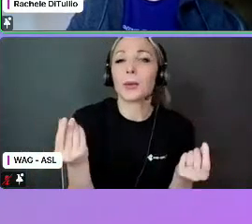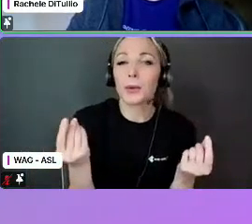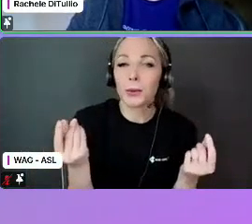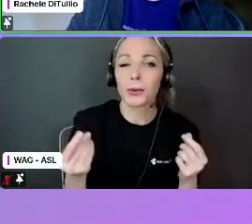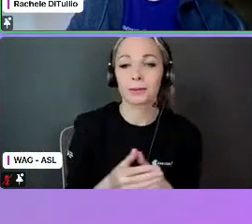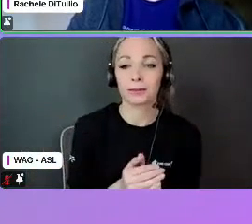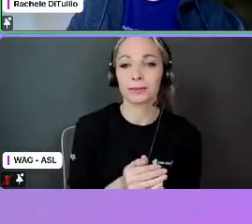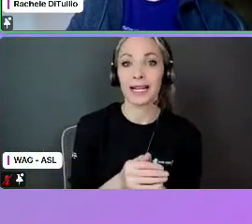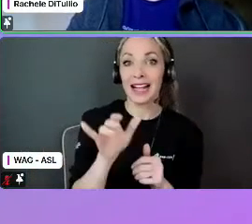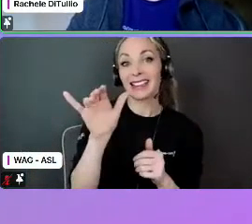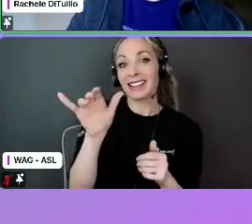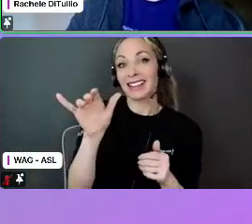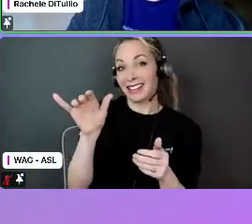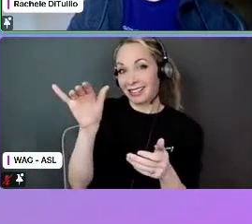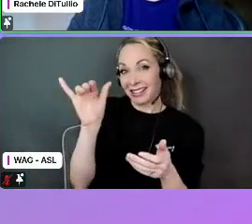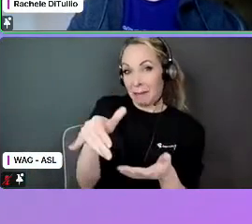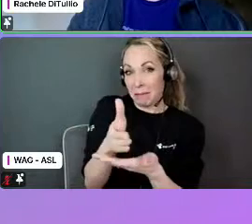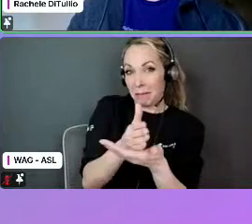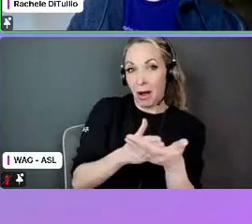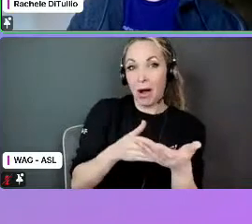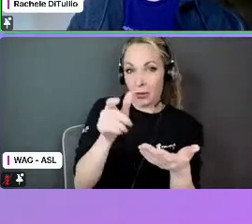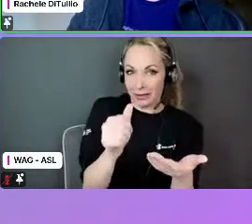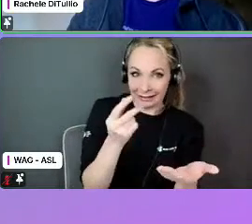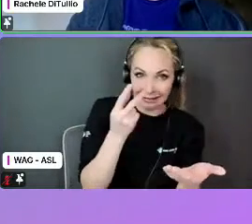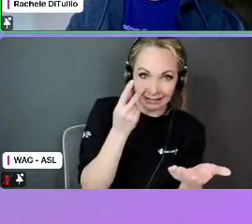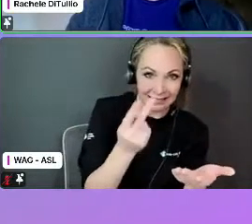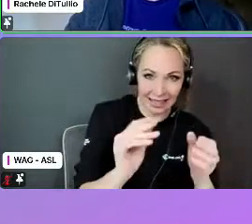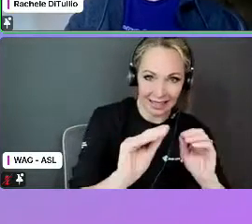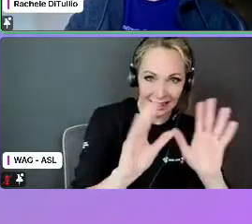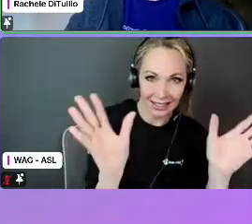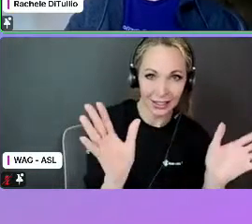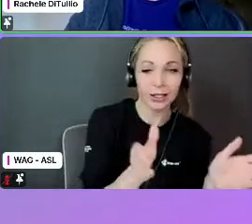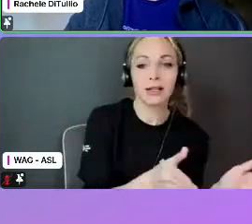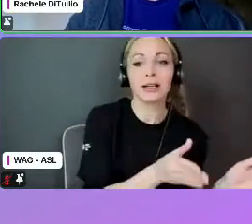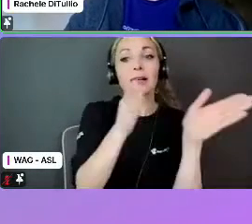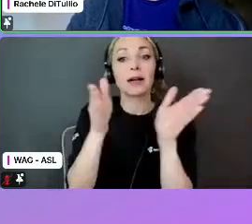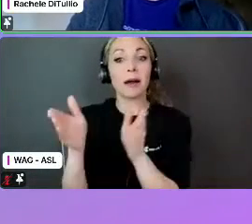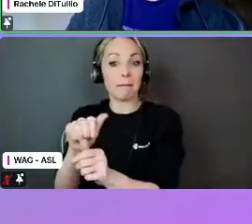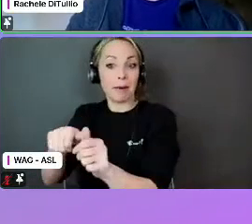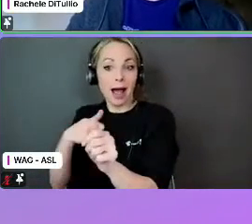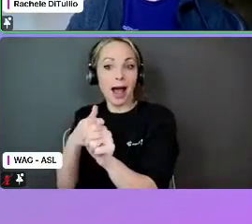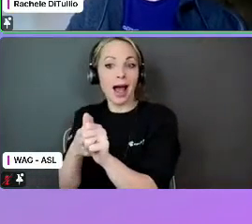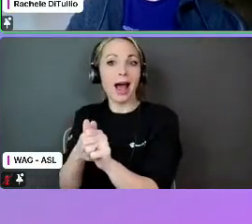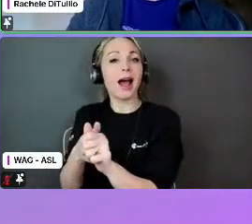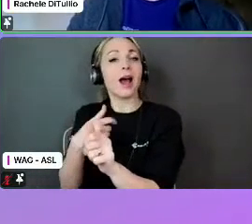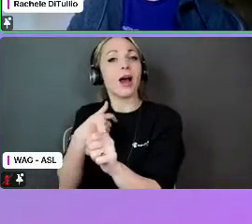necessarily have to. Now that's the visible indication of field being Dutch required, but provided double